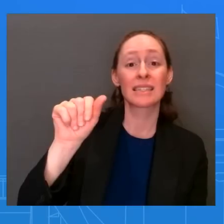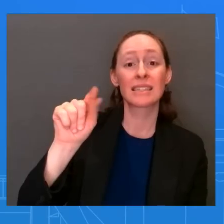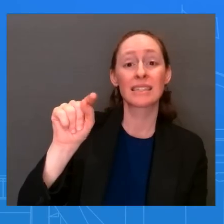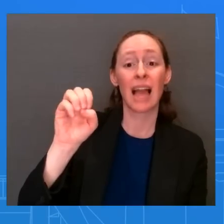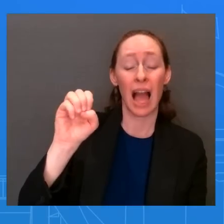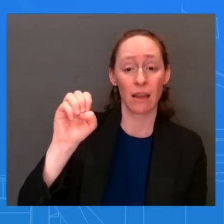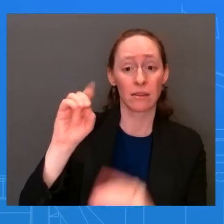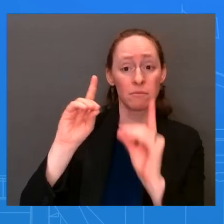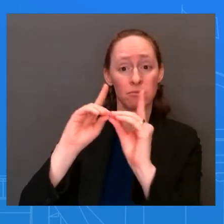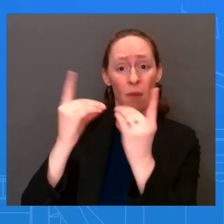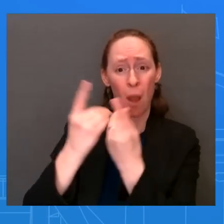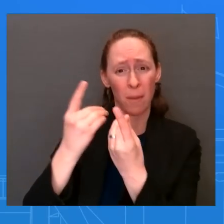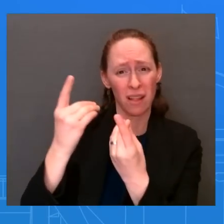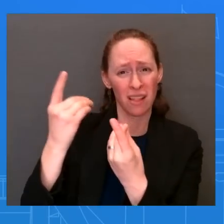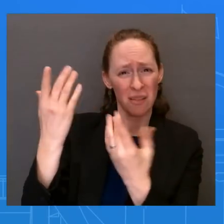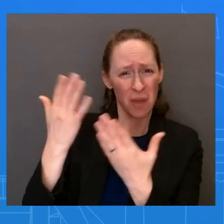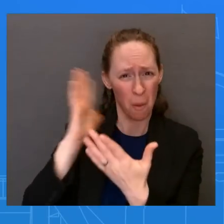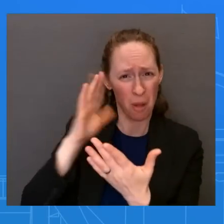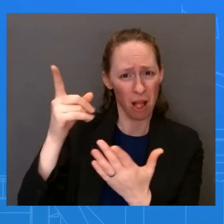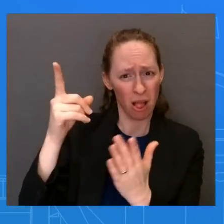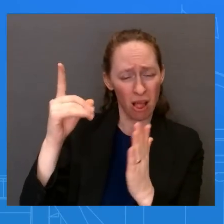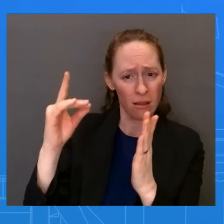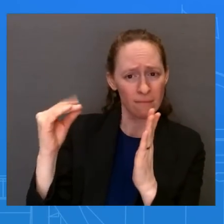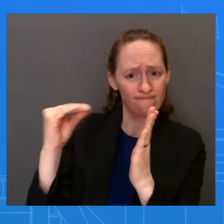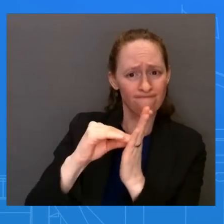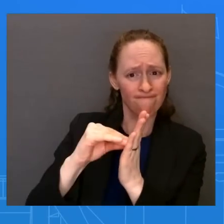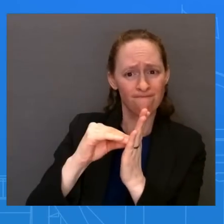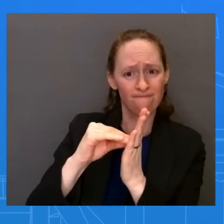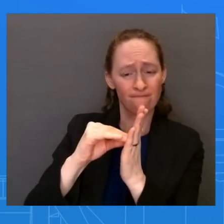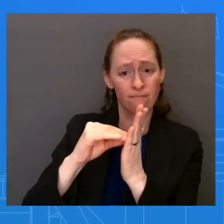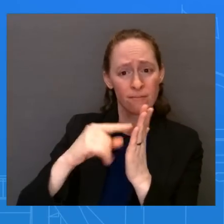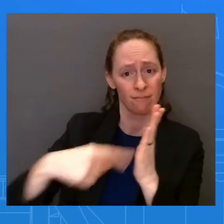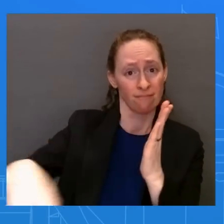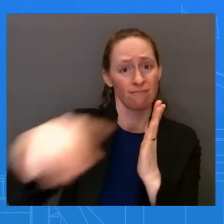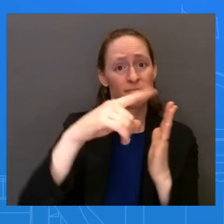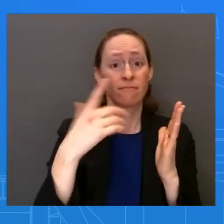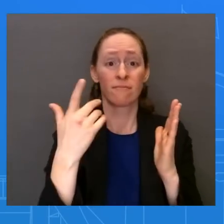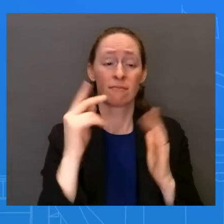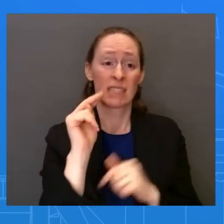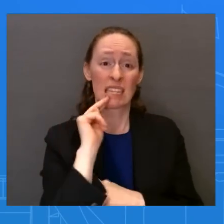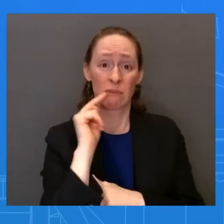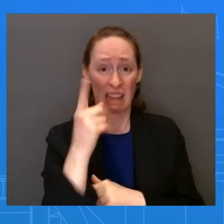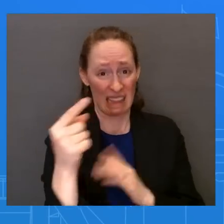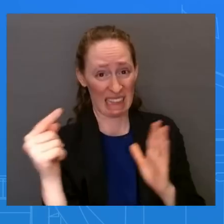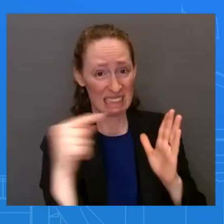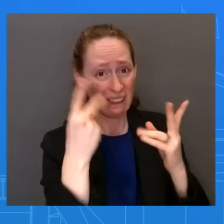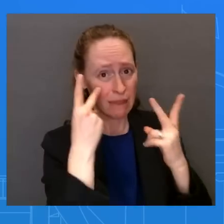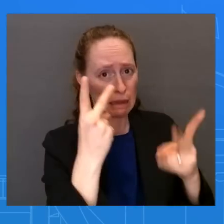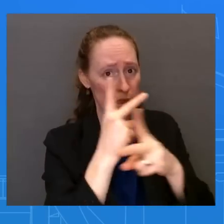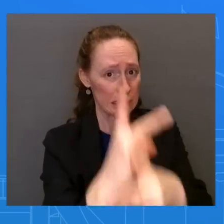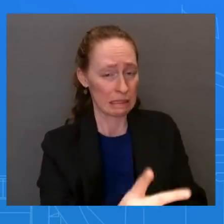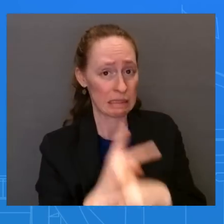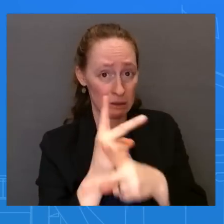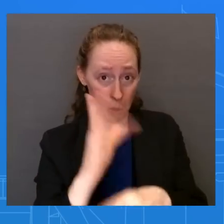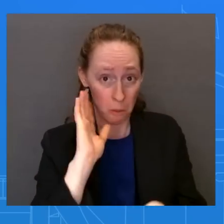Go ahead, Nials -- Niels. The Press: Thank you. On this question that was -- the debt limit,